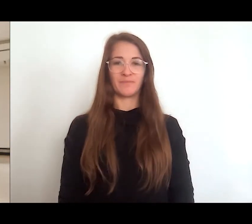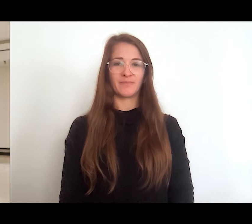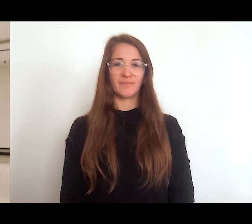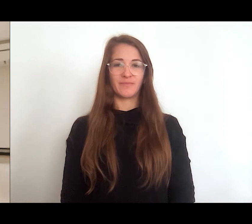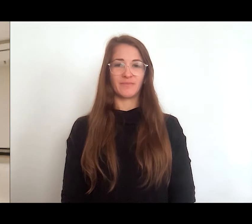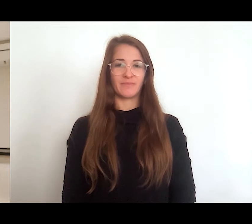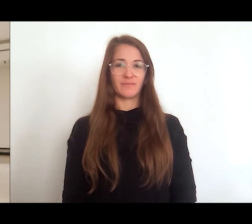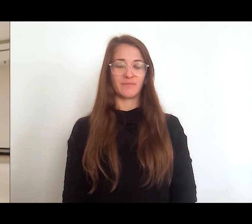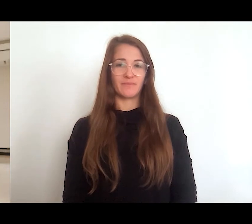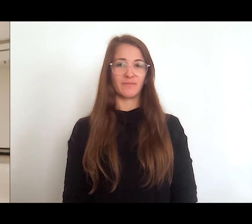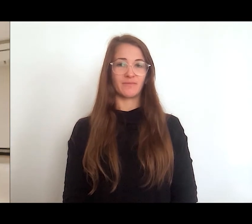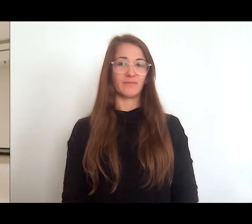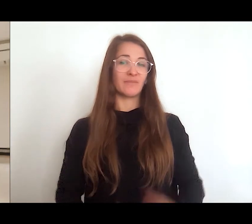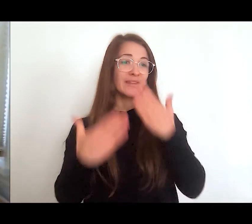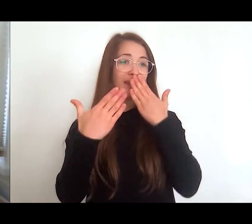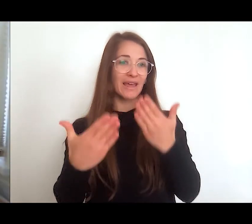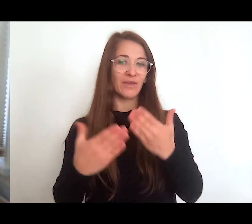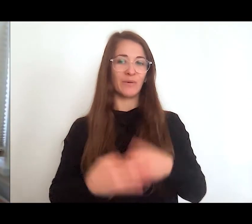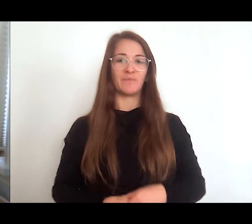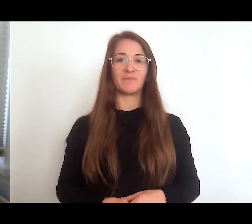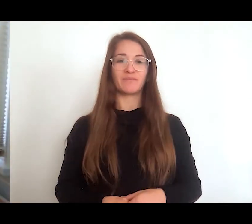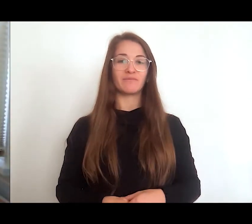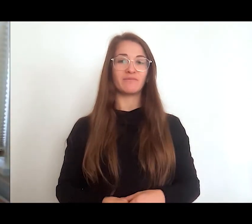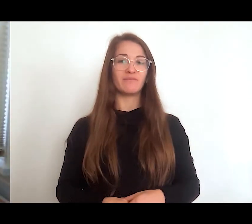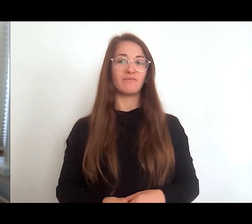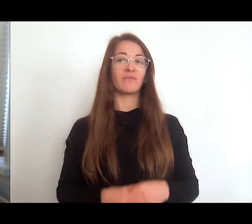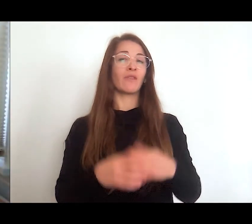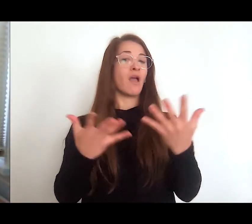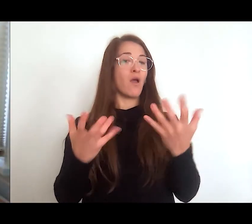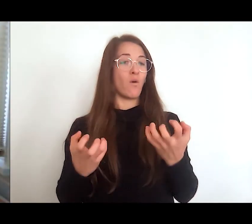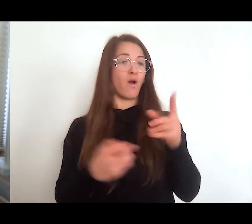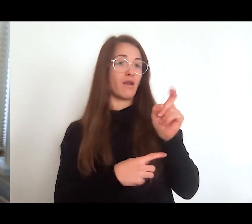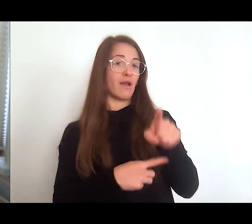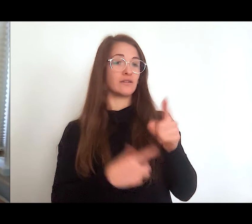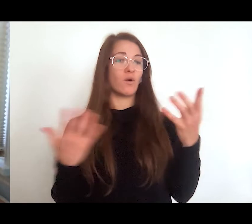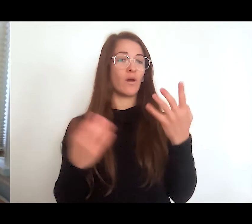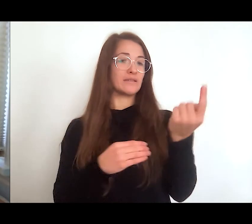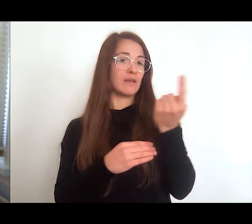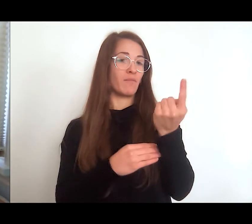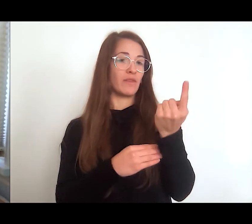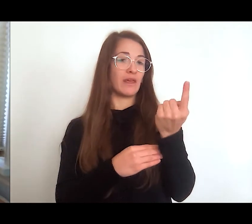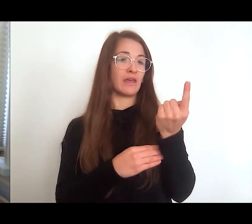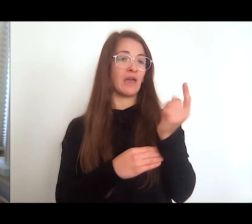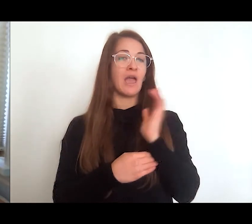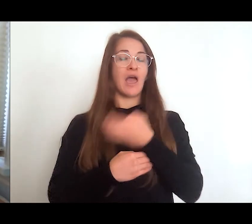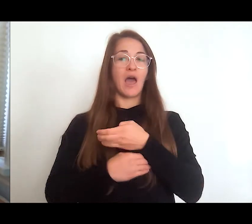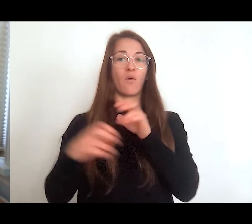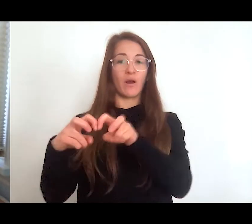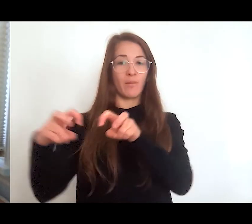CHANGED EXPONENTIALLY. GREAT, THANK YOU. SO I WANT TO ASK WHAT IS